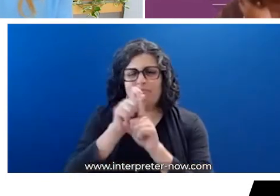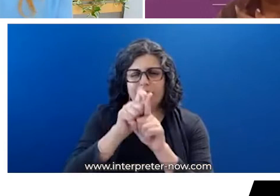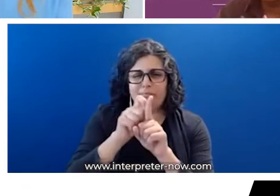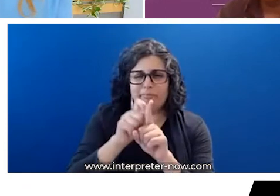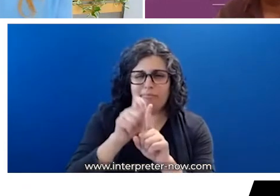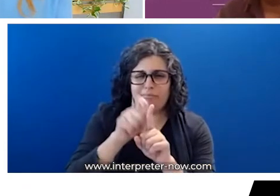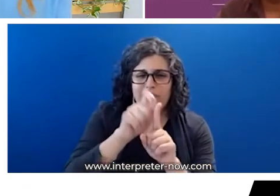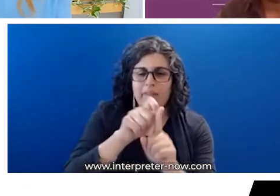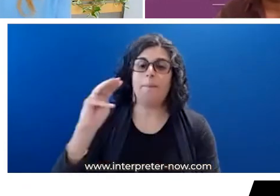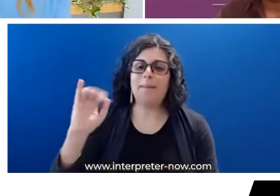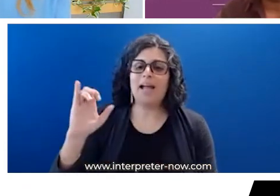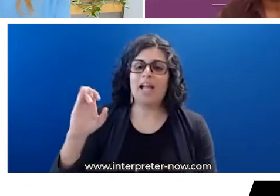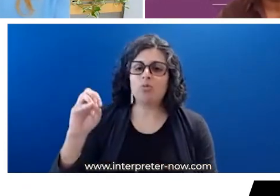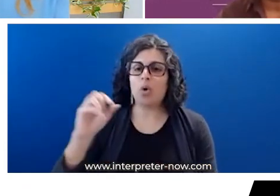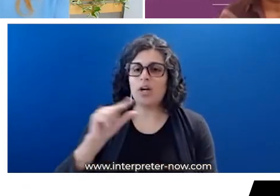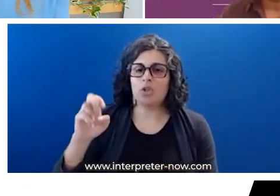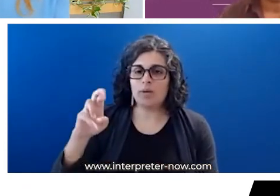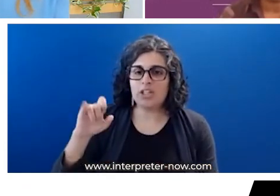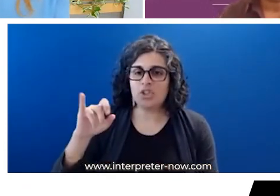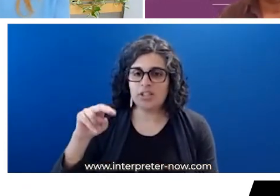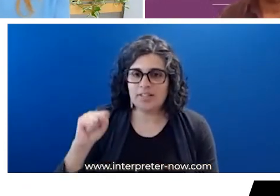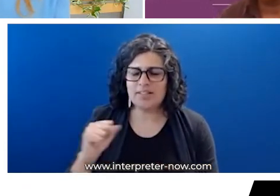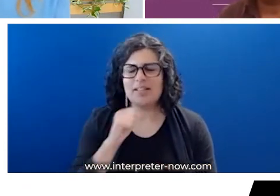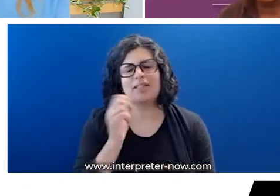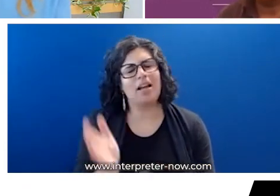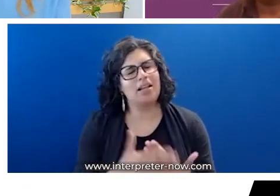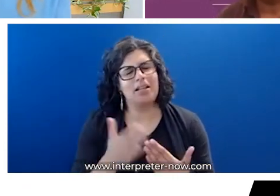It's not easy remaining in a work environment where you have constant reminders of that.